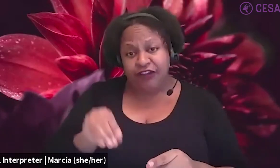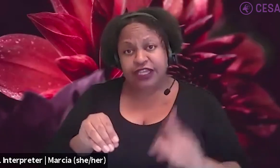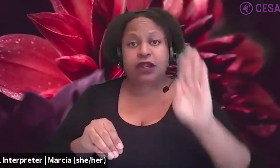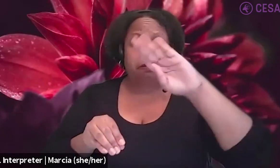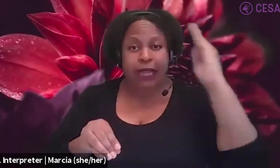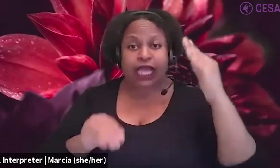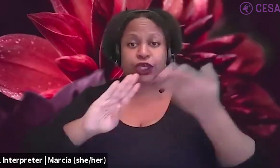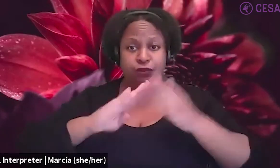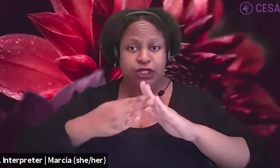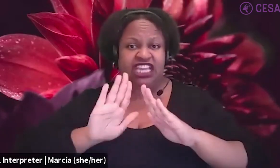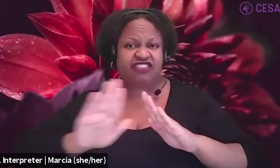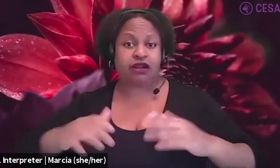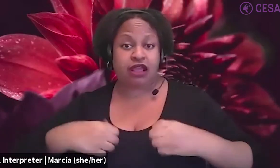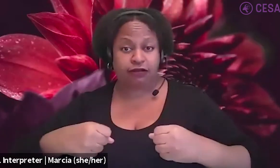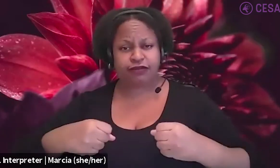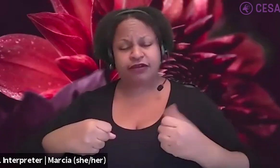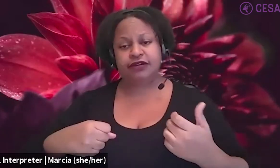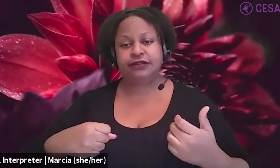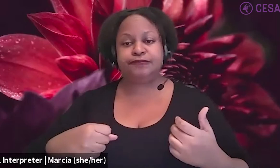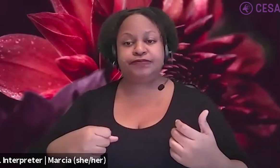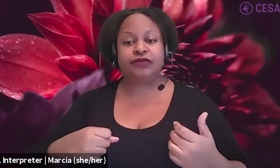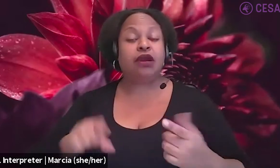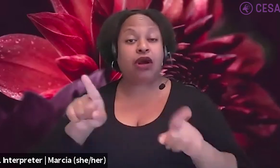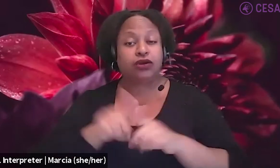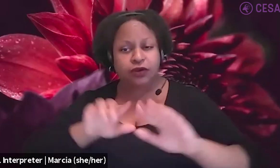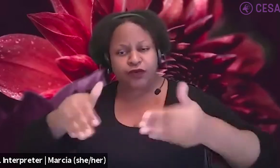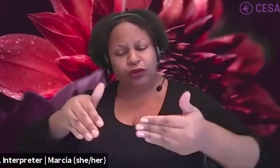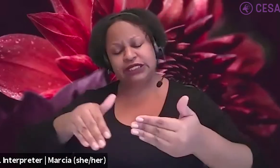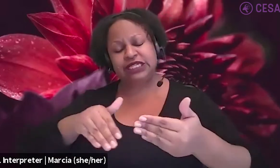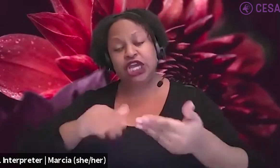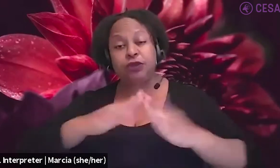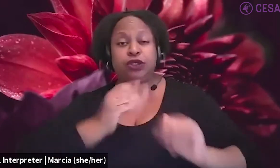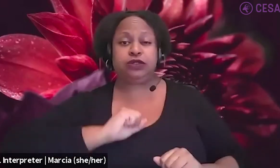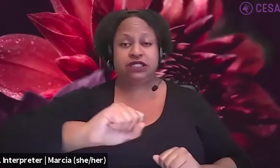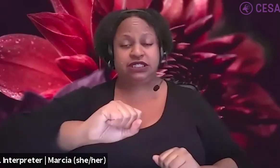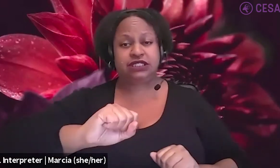health and by century community resistance through innovative decolonizing health practices.